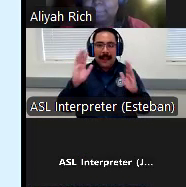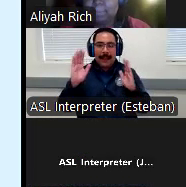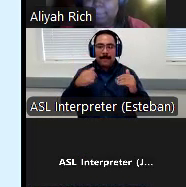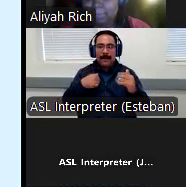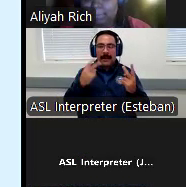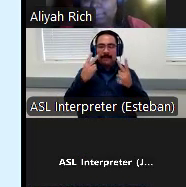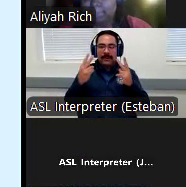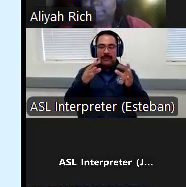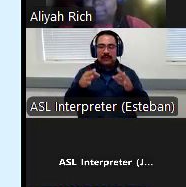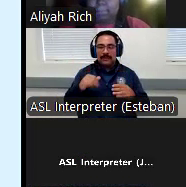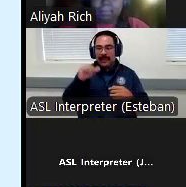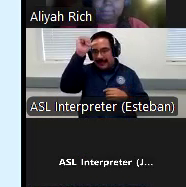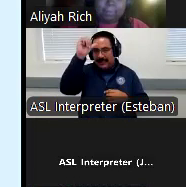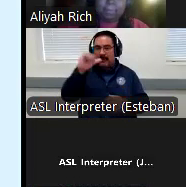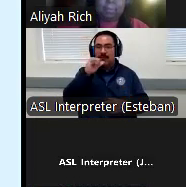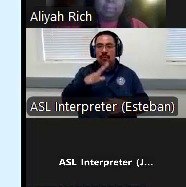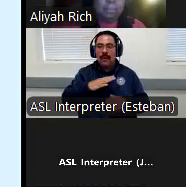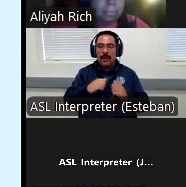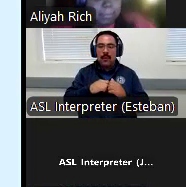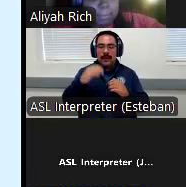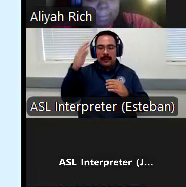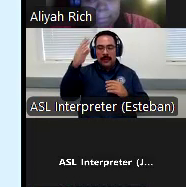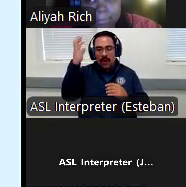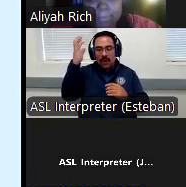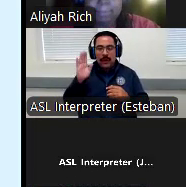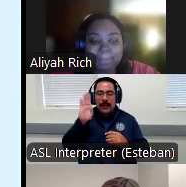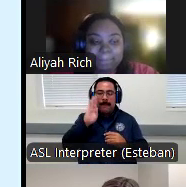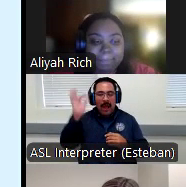I'm an Indian woman with curly brown hair and brown skin. I'm wearing a